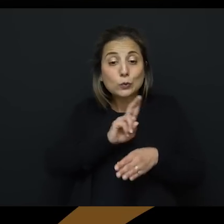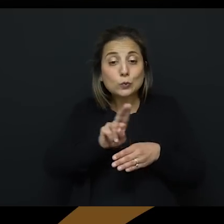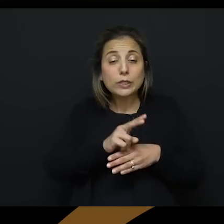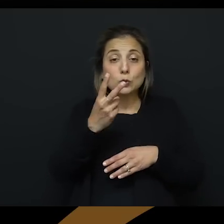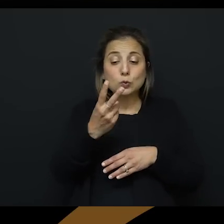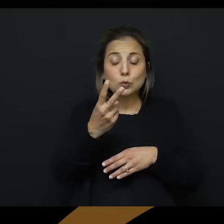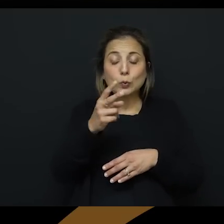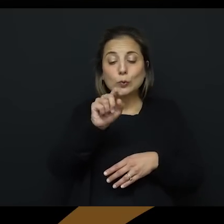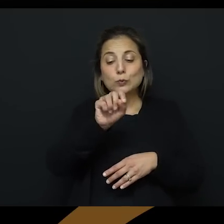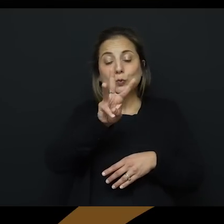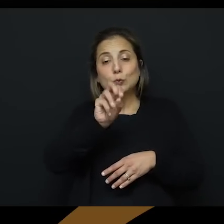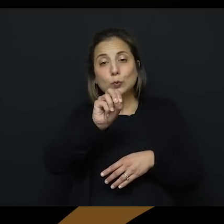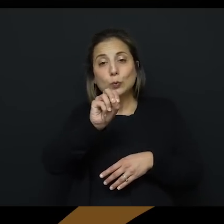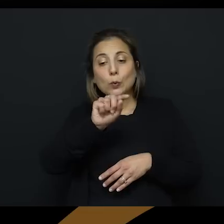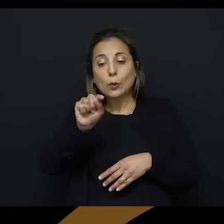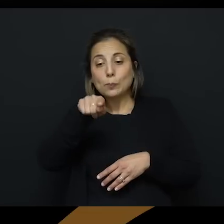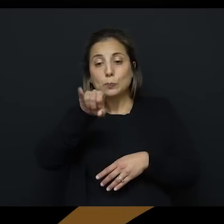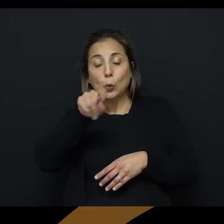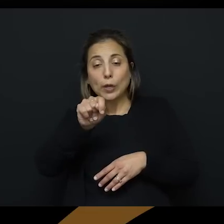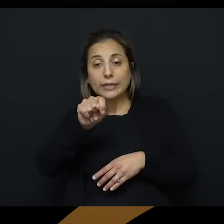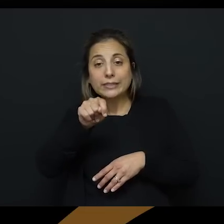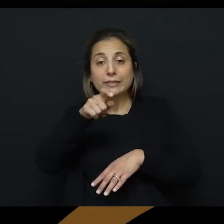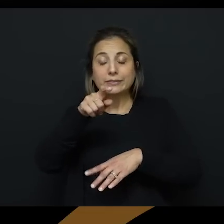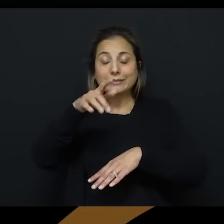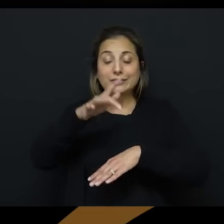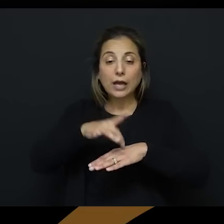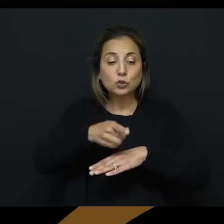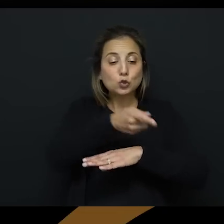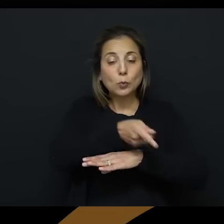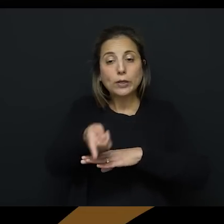and the way they're using their white cane.